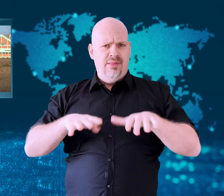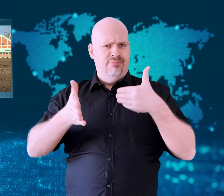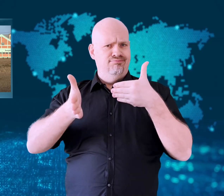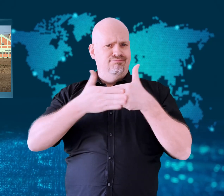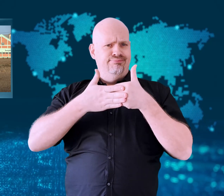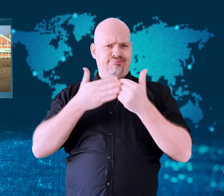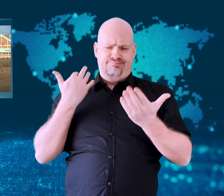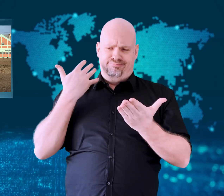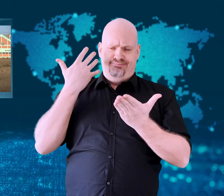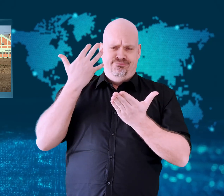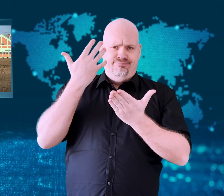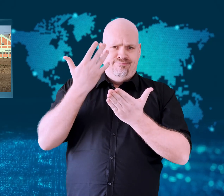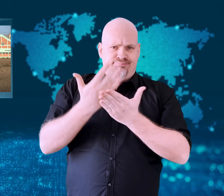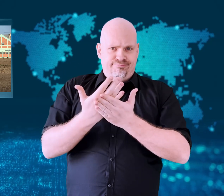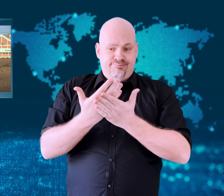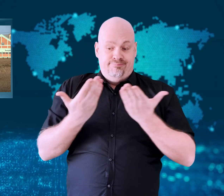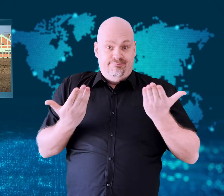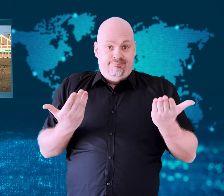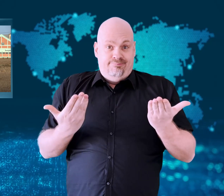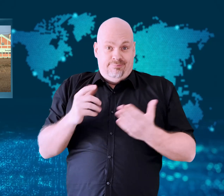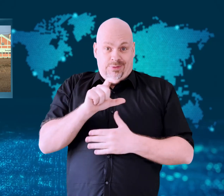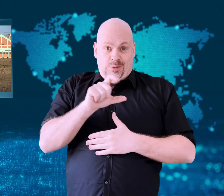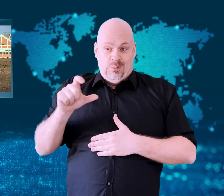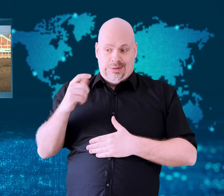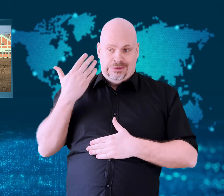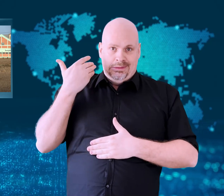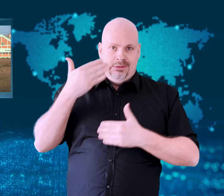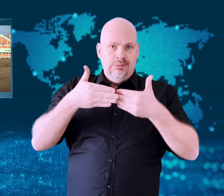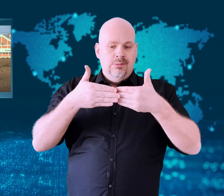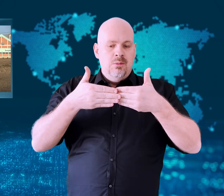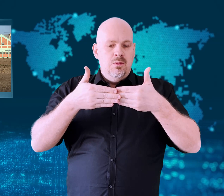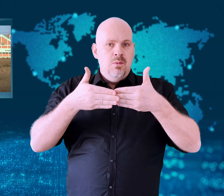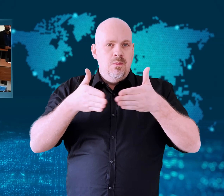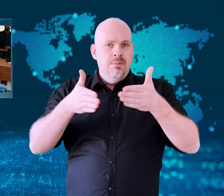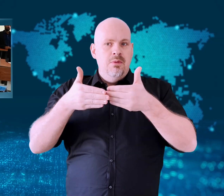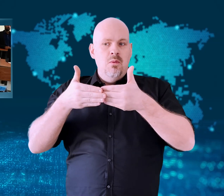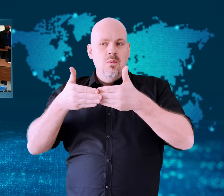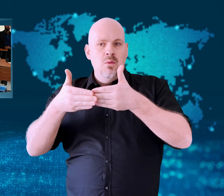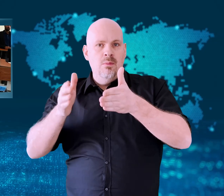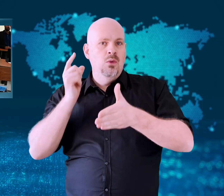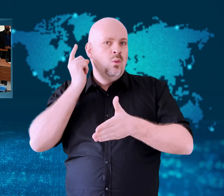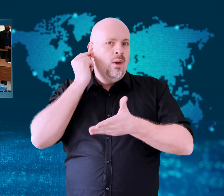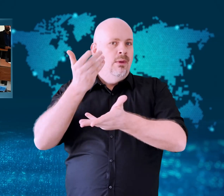some universities reopened to women this week,